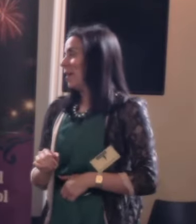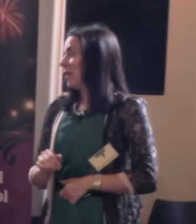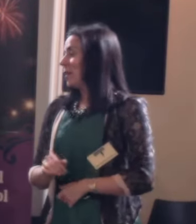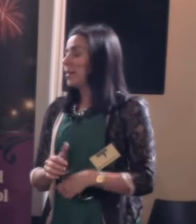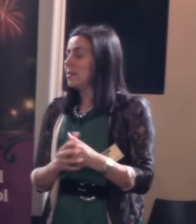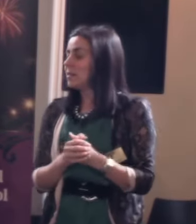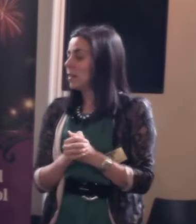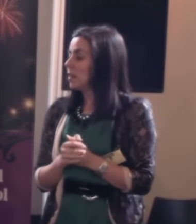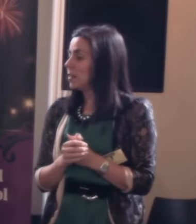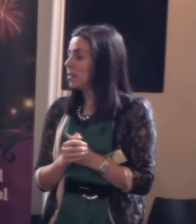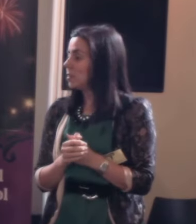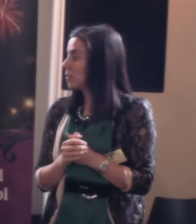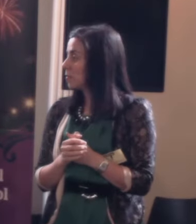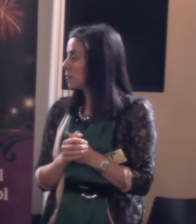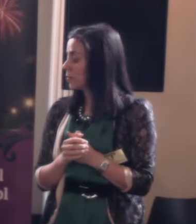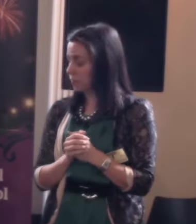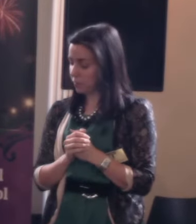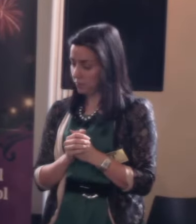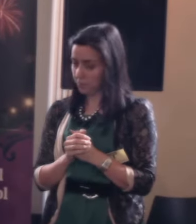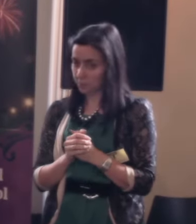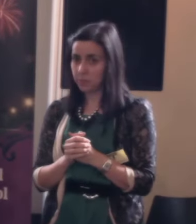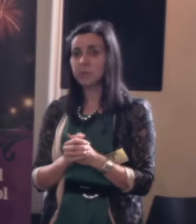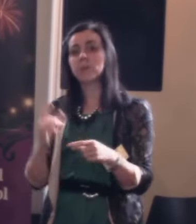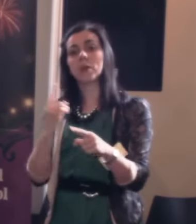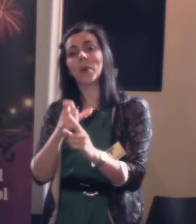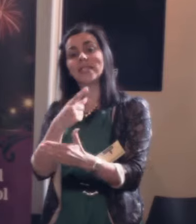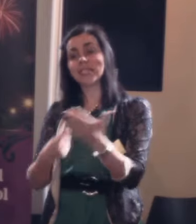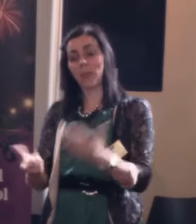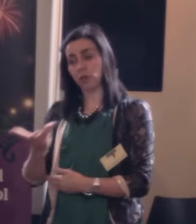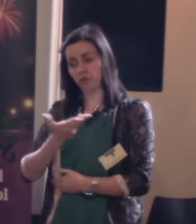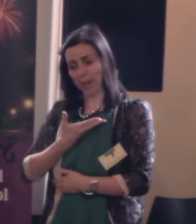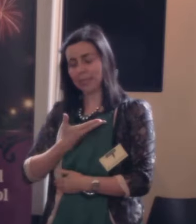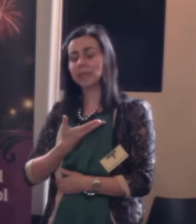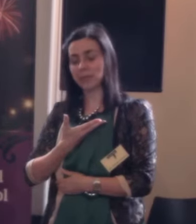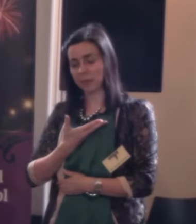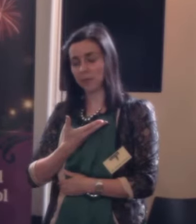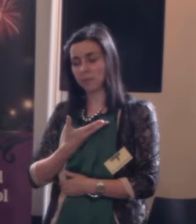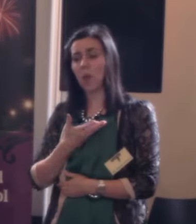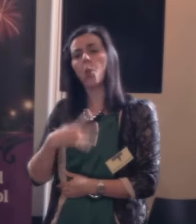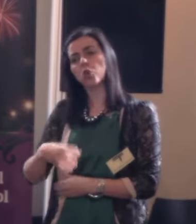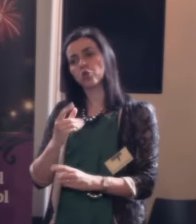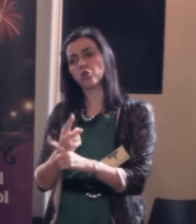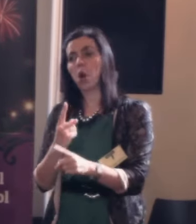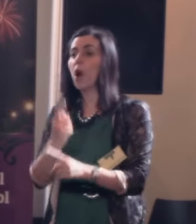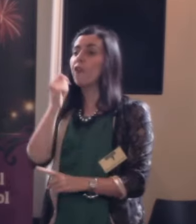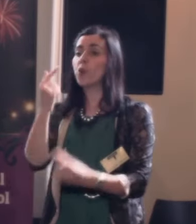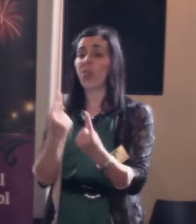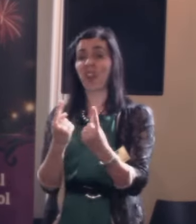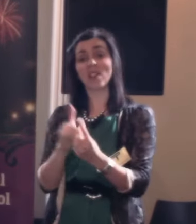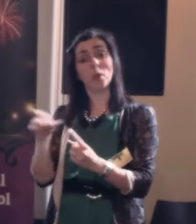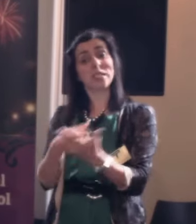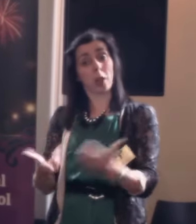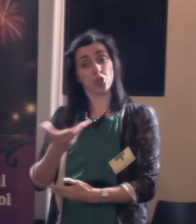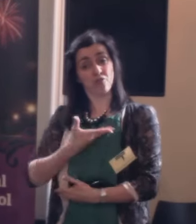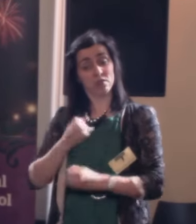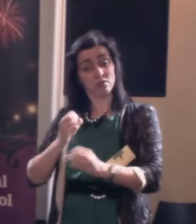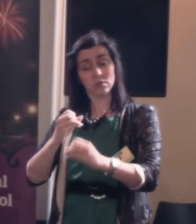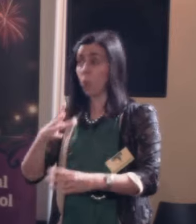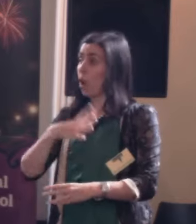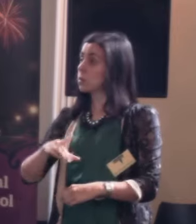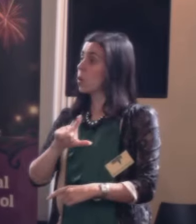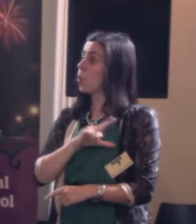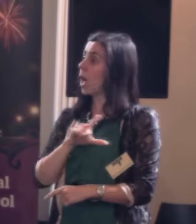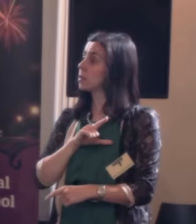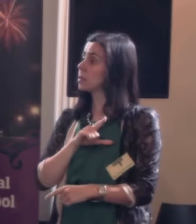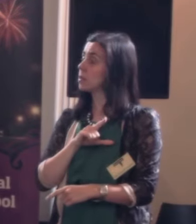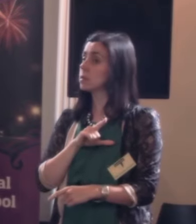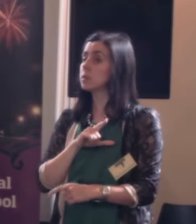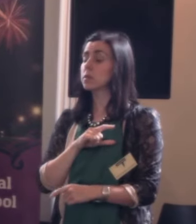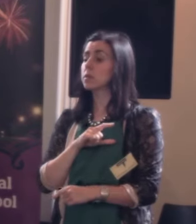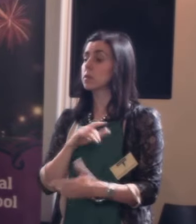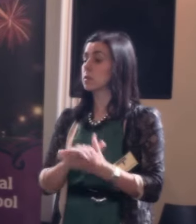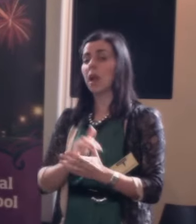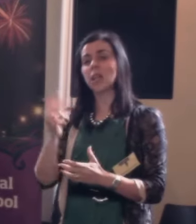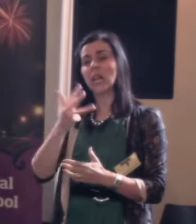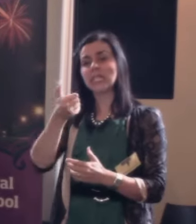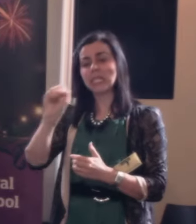we'll refer to disability rights- I'd just like to say a few things about that, because from the late 1960's onwards